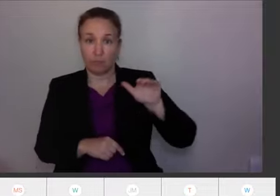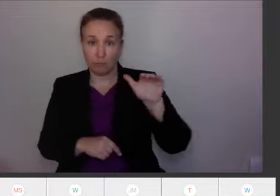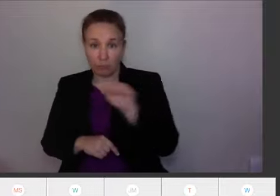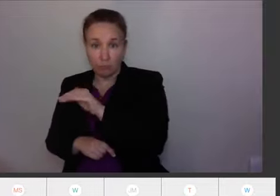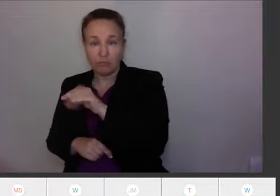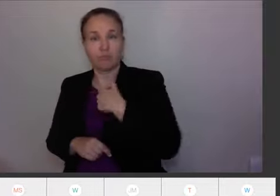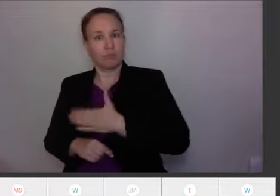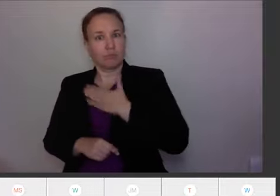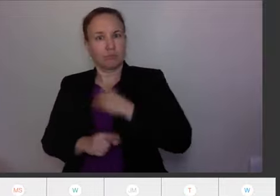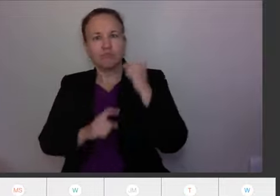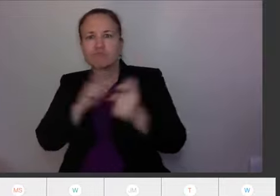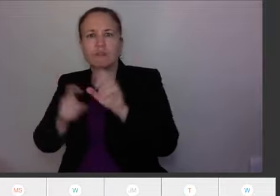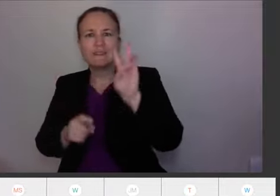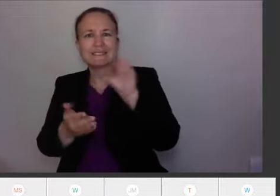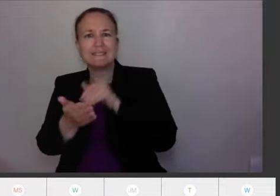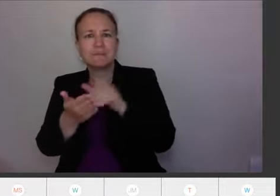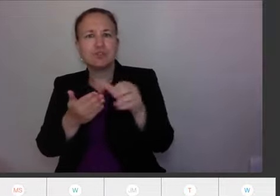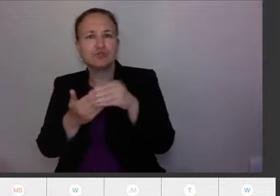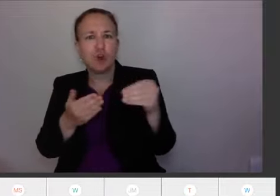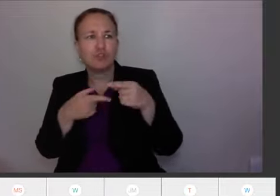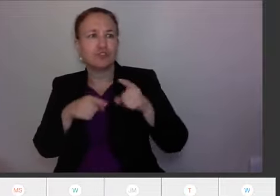six million dollars in the first two rounds to